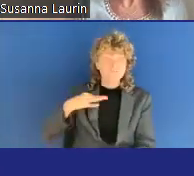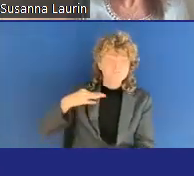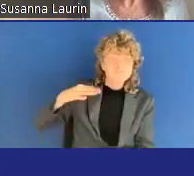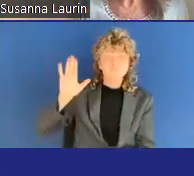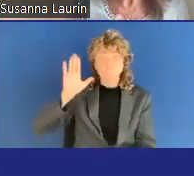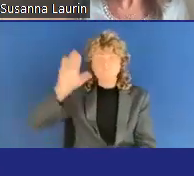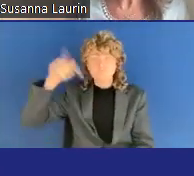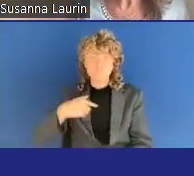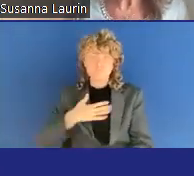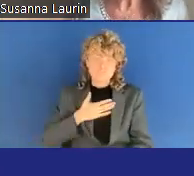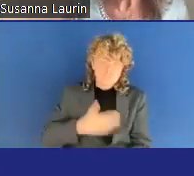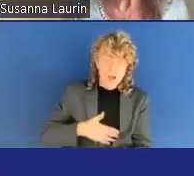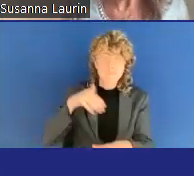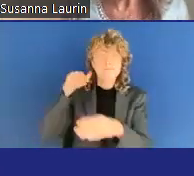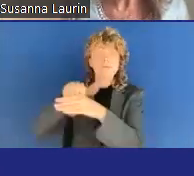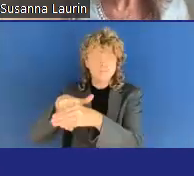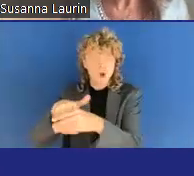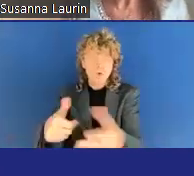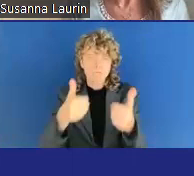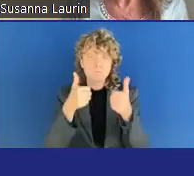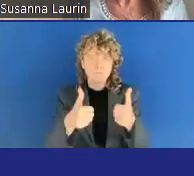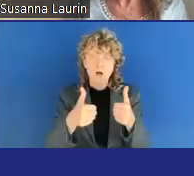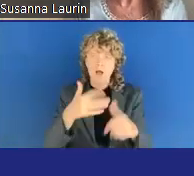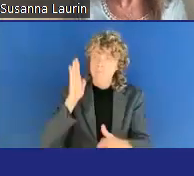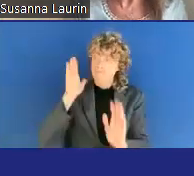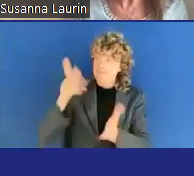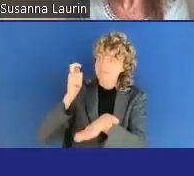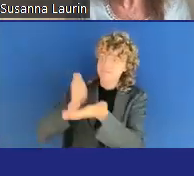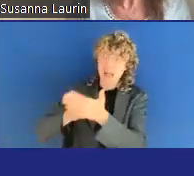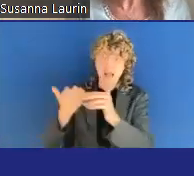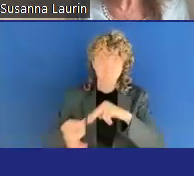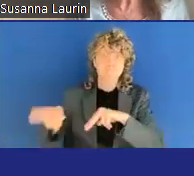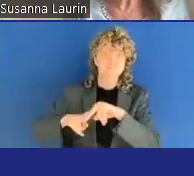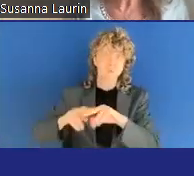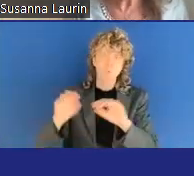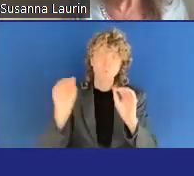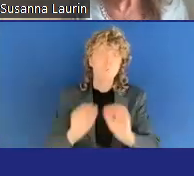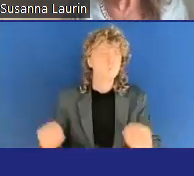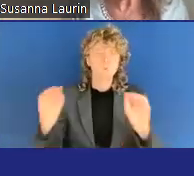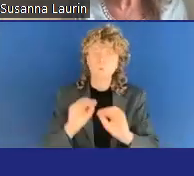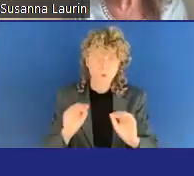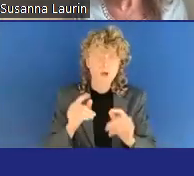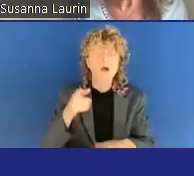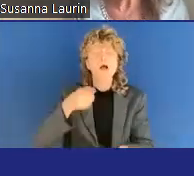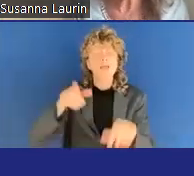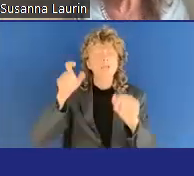but you can also apply for the , subscribe to newsletter, the policy updates, webinars and things like that.